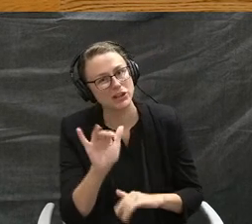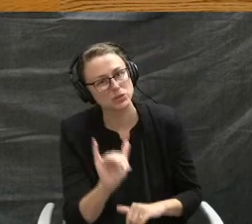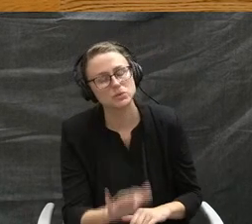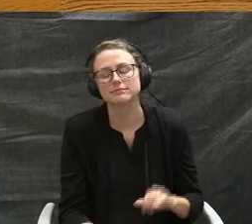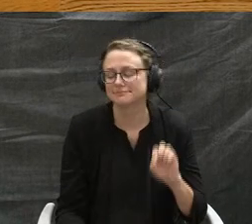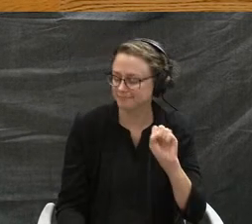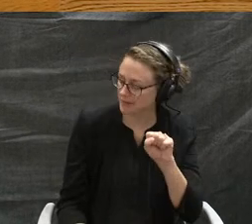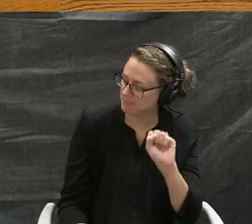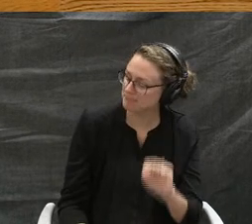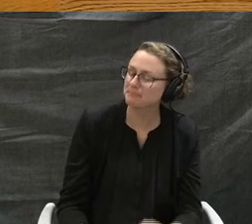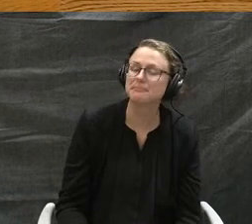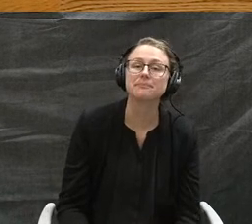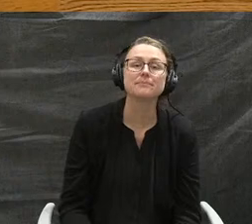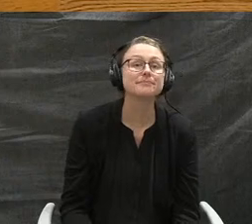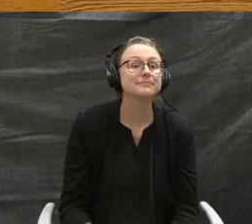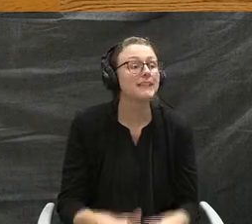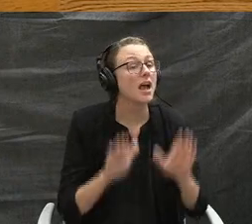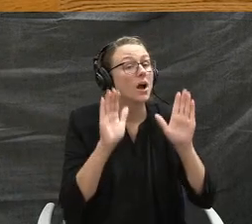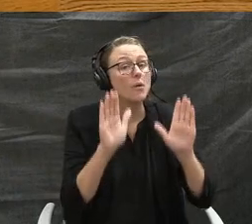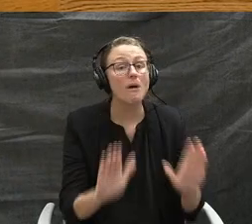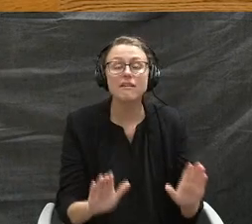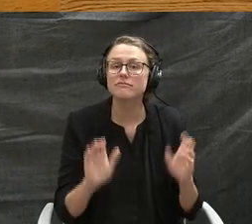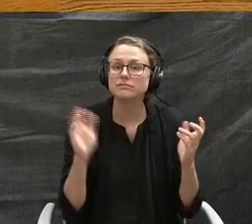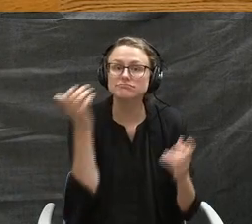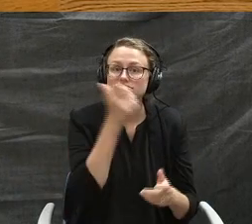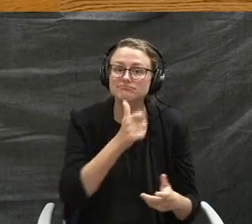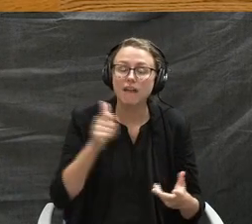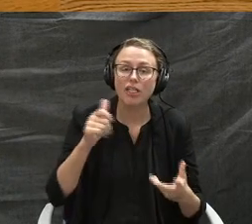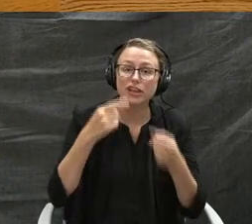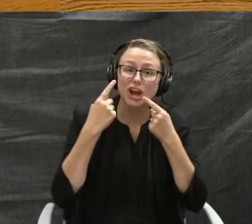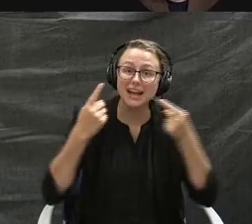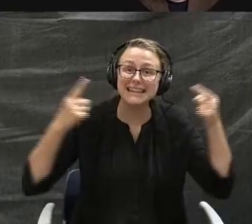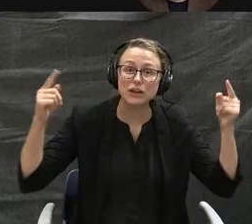Wonderful. Does anybody have any announcements this evening,